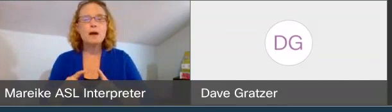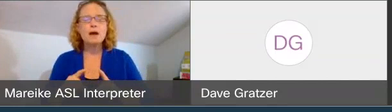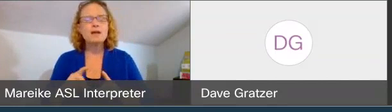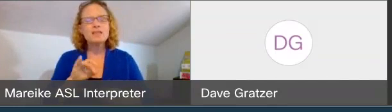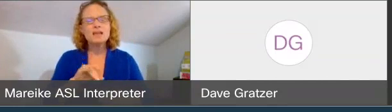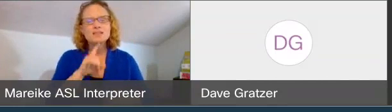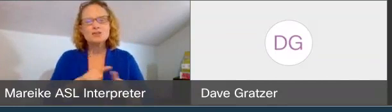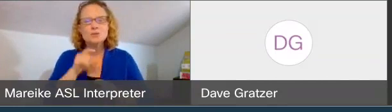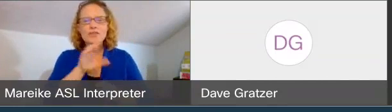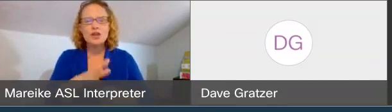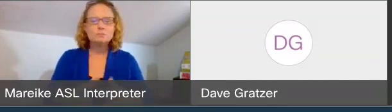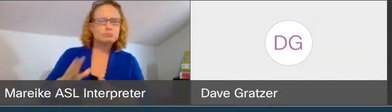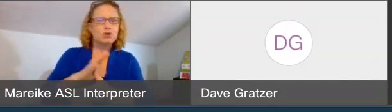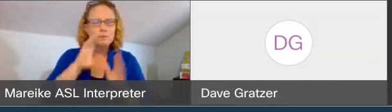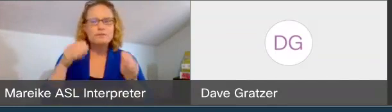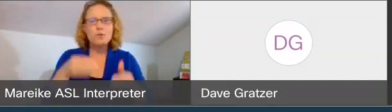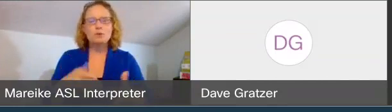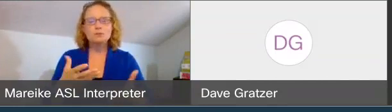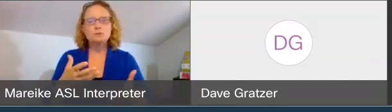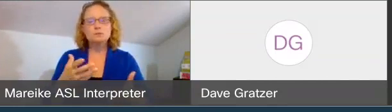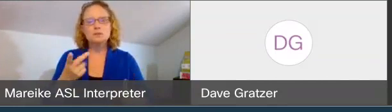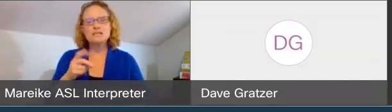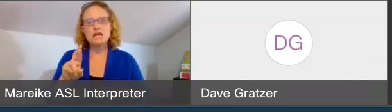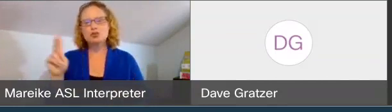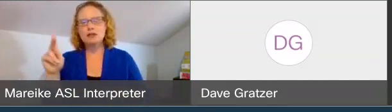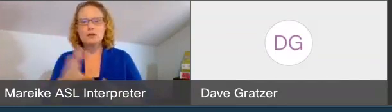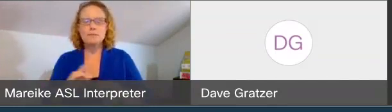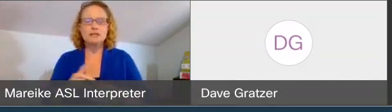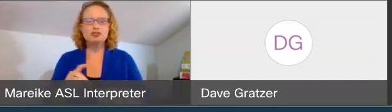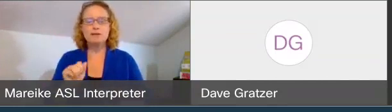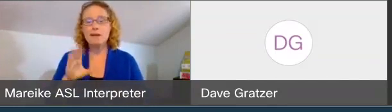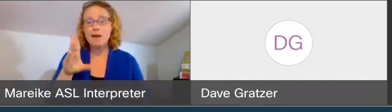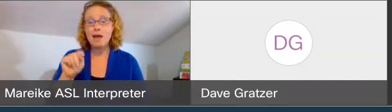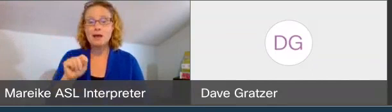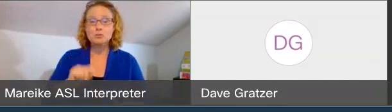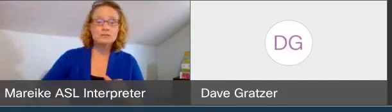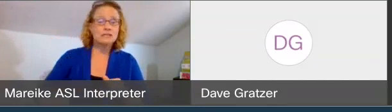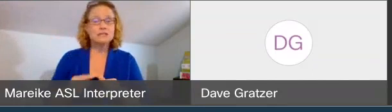outcome is Dr. Klaver mentioned ACT was initially designed to keep folks